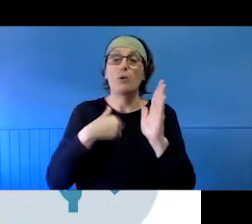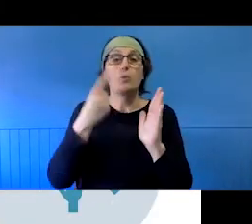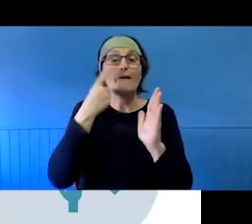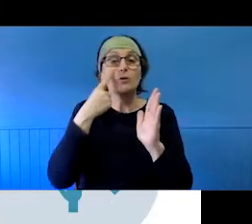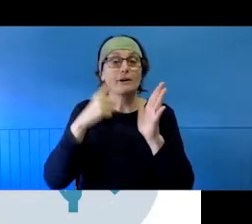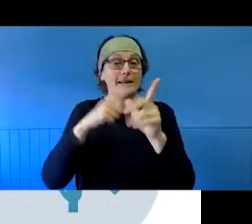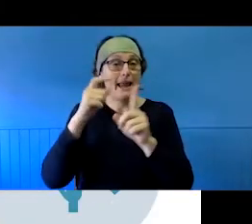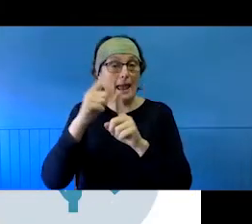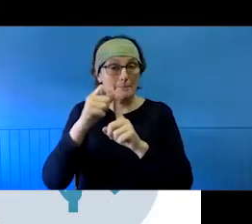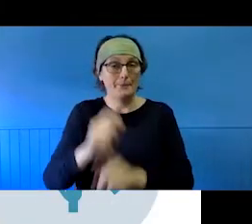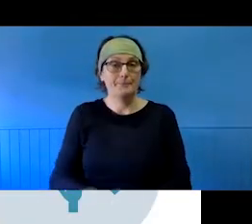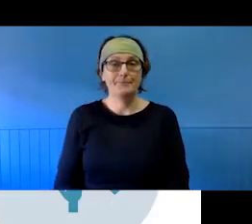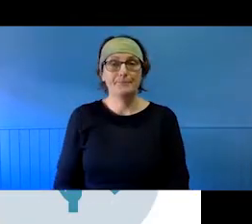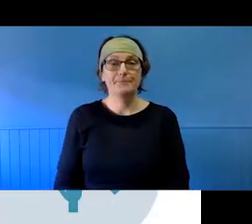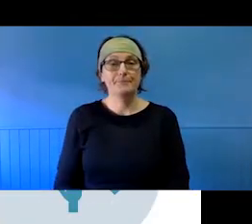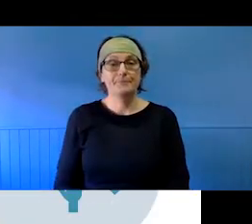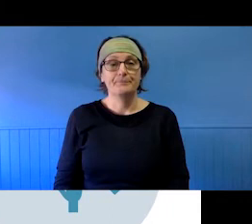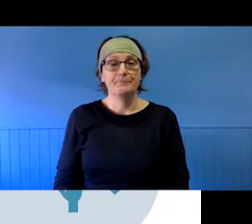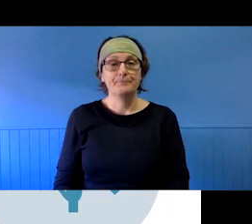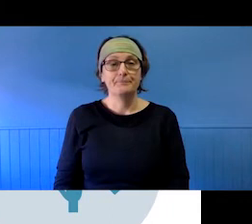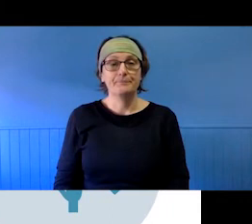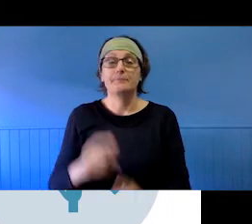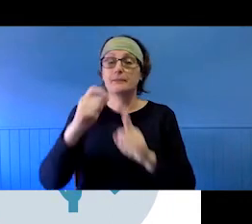We won't spent much time here but you